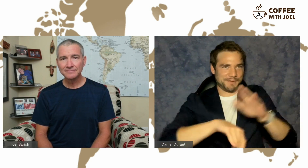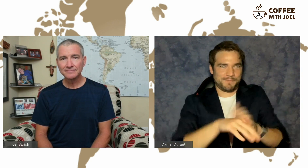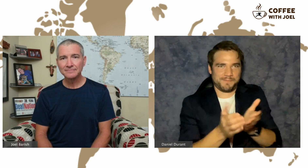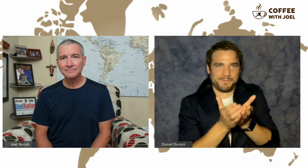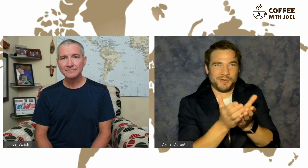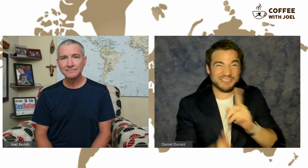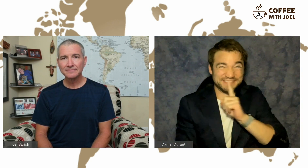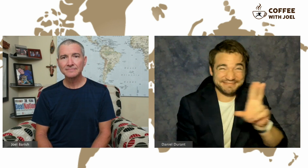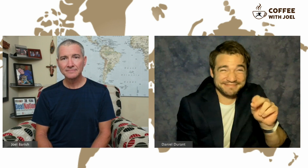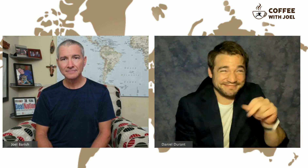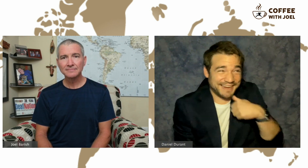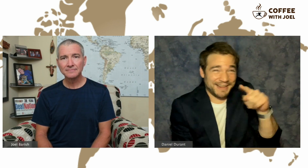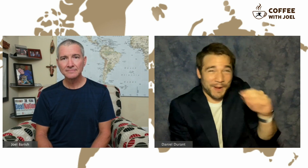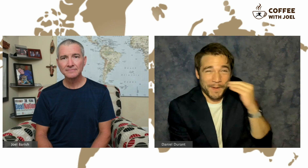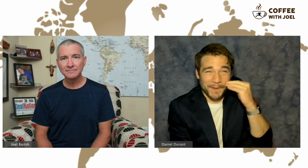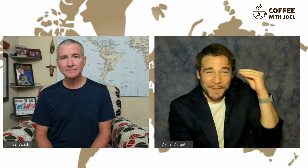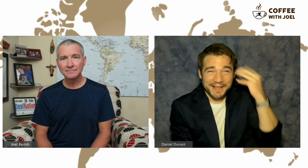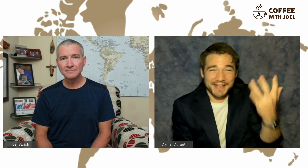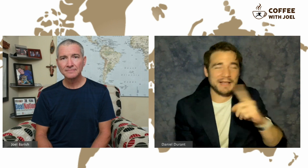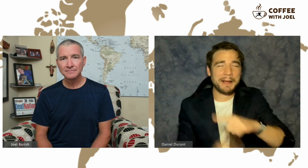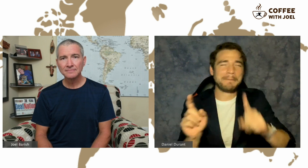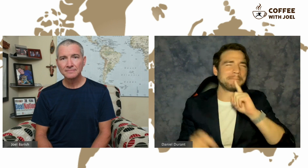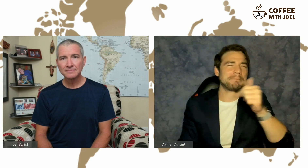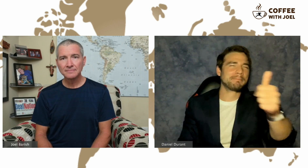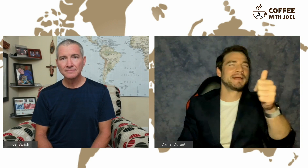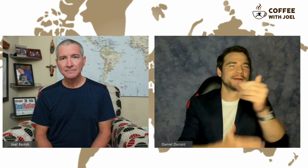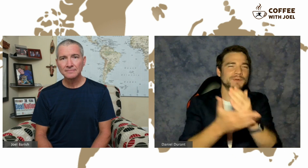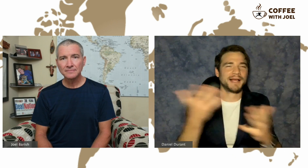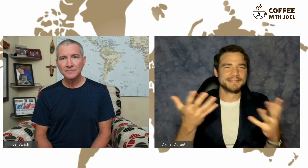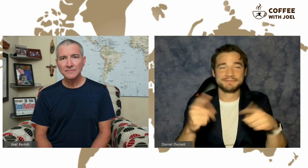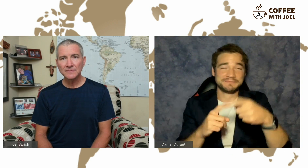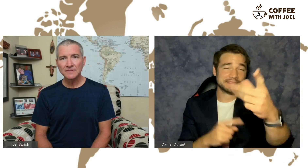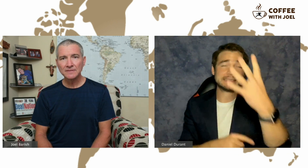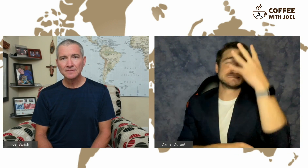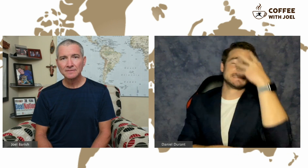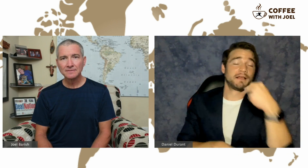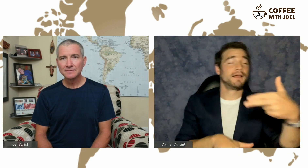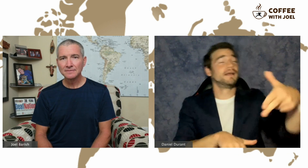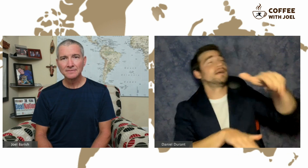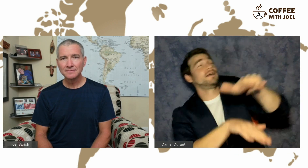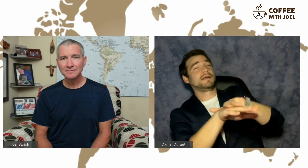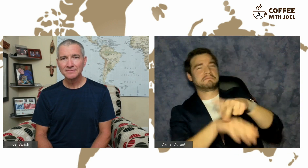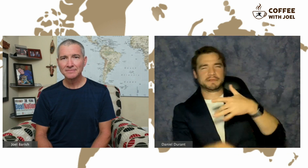It felt like I was still on the boat but I was at home! But the best part was when sleeping,